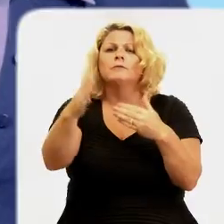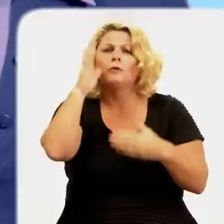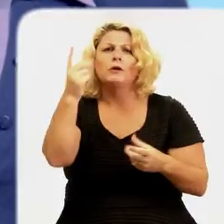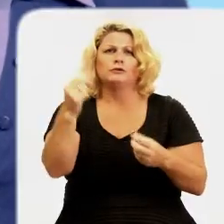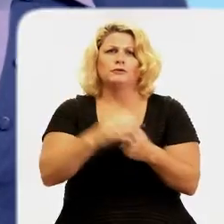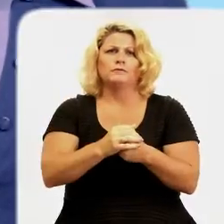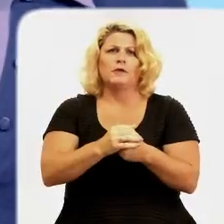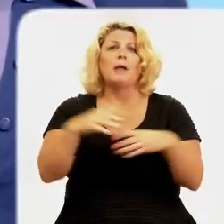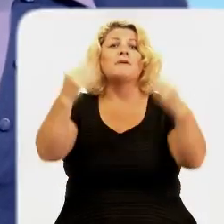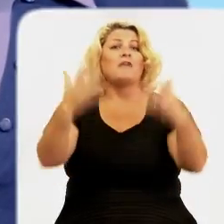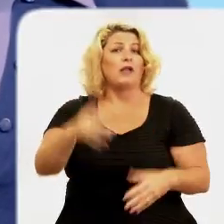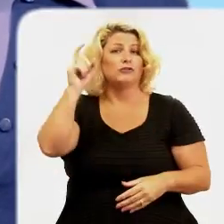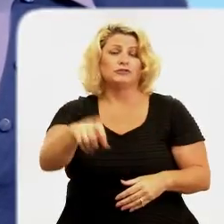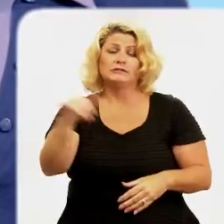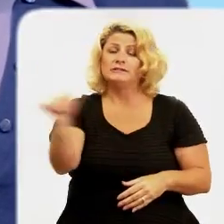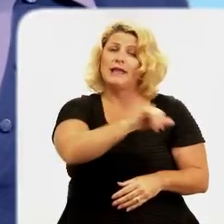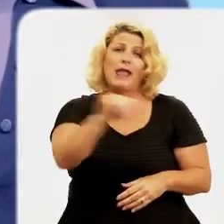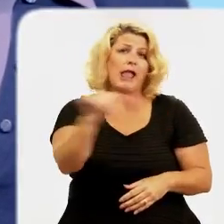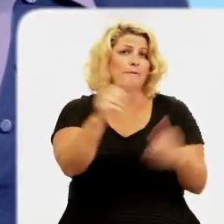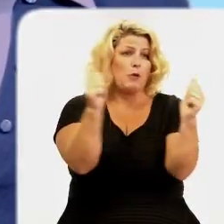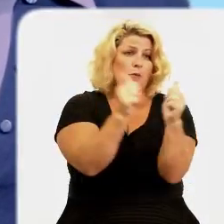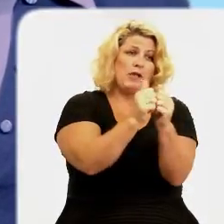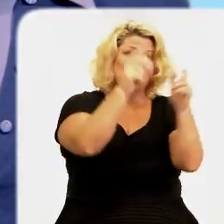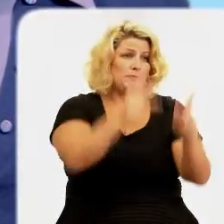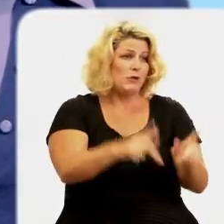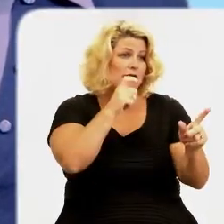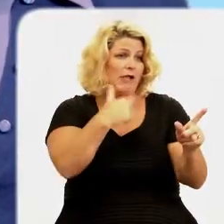Providers should perform the same exams on patients with and without a disability.